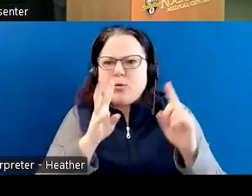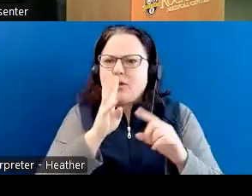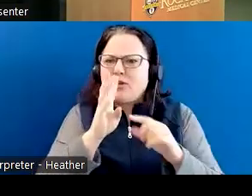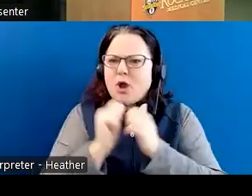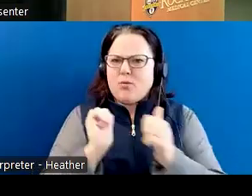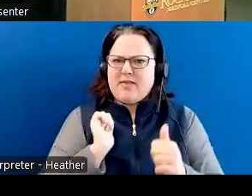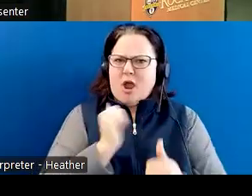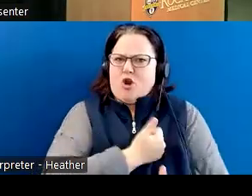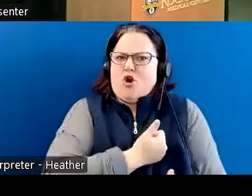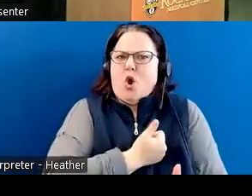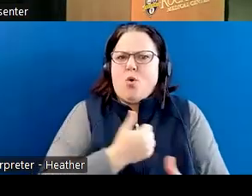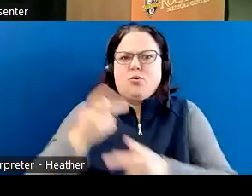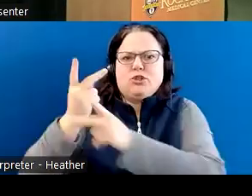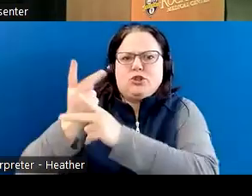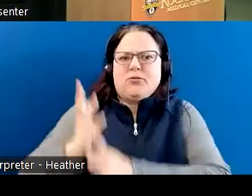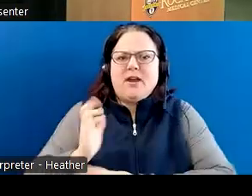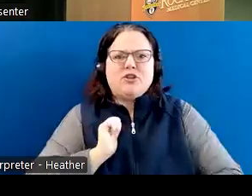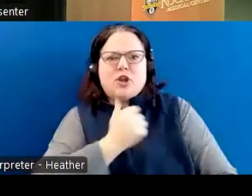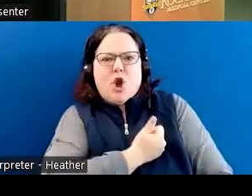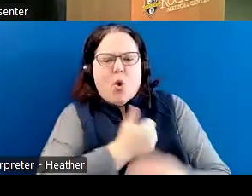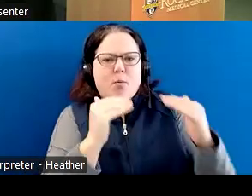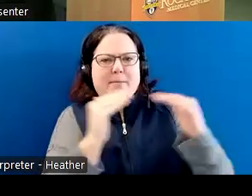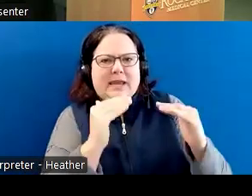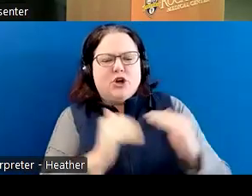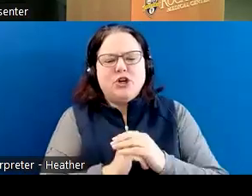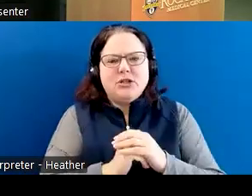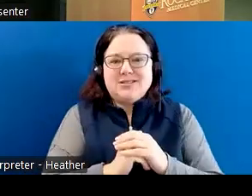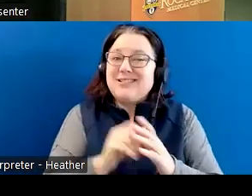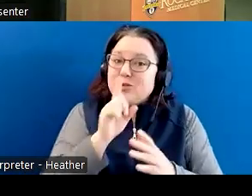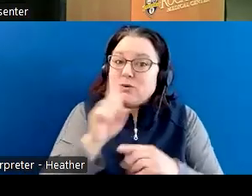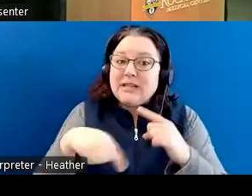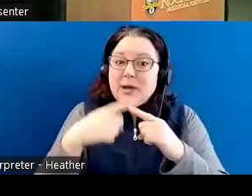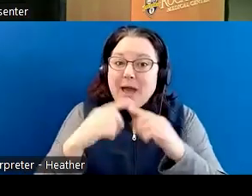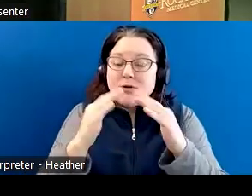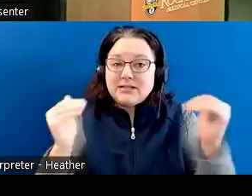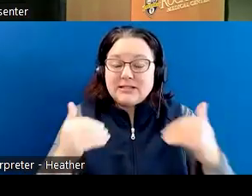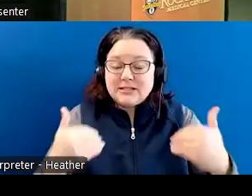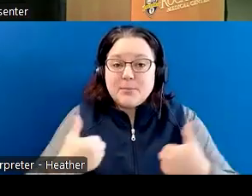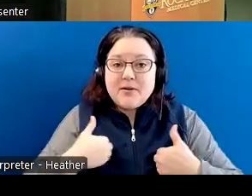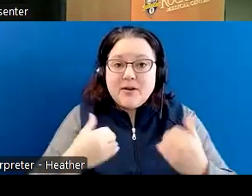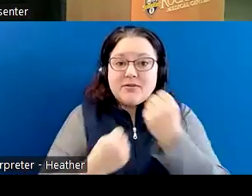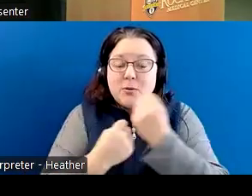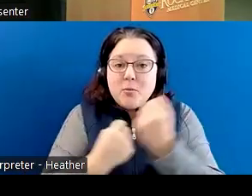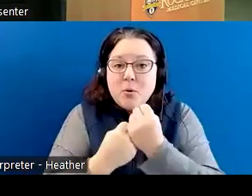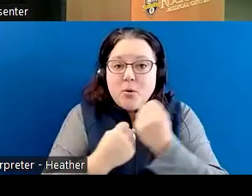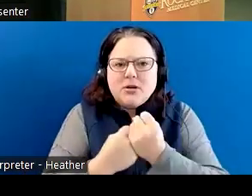own supervisors? Um it is a system of support. What are the roles, the key responsibilities,